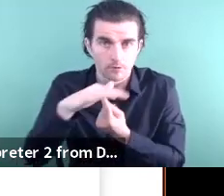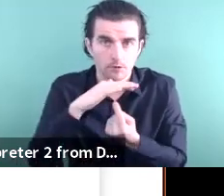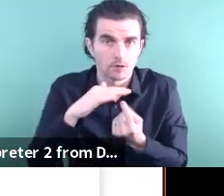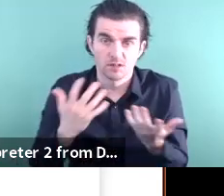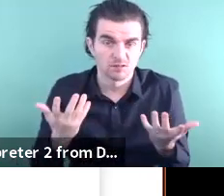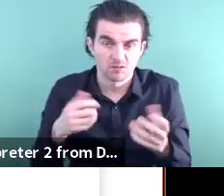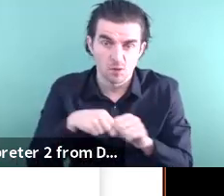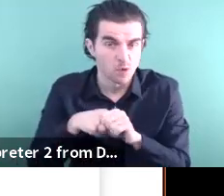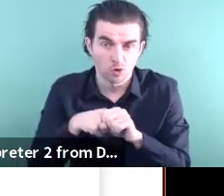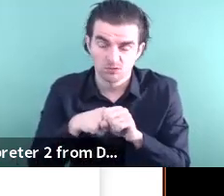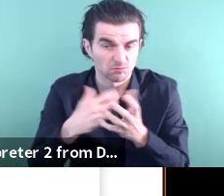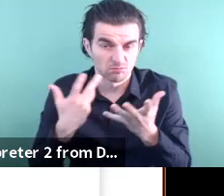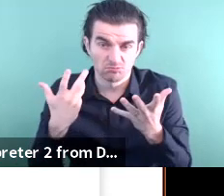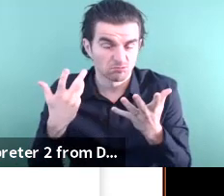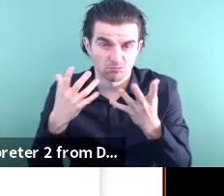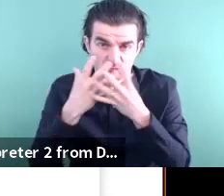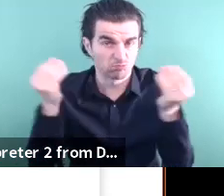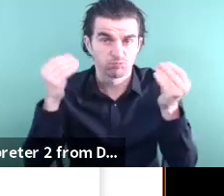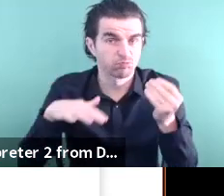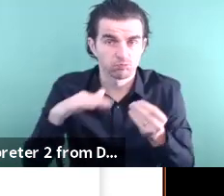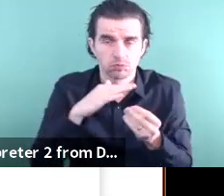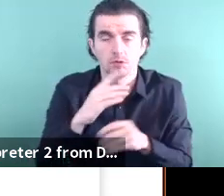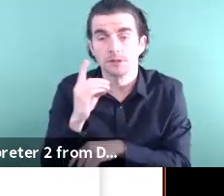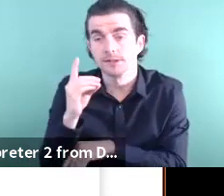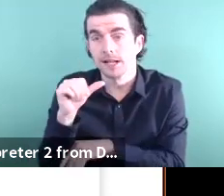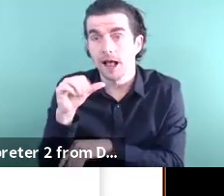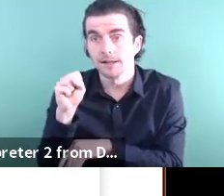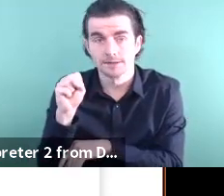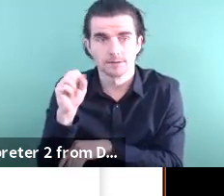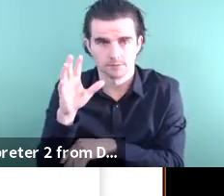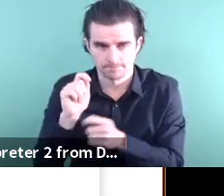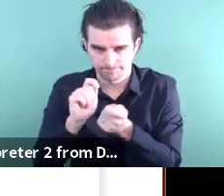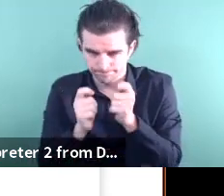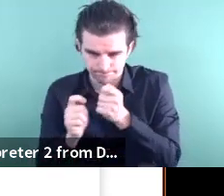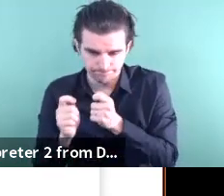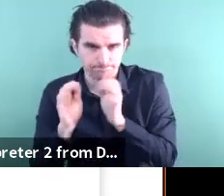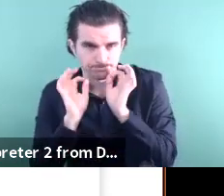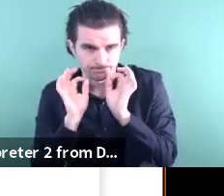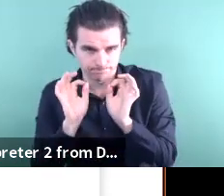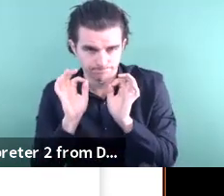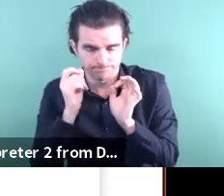you have to choose between the poverty benefit and the disability allowance. So, there are limitation